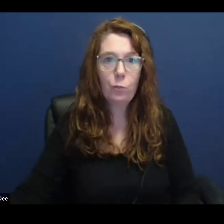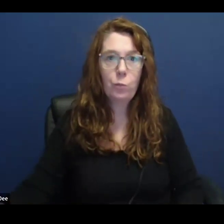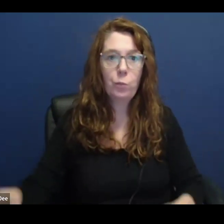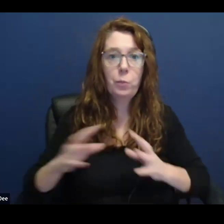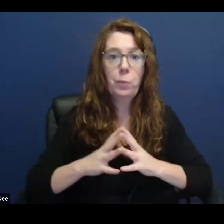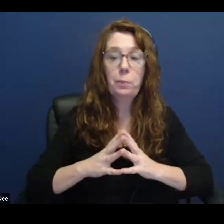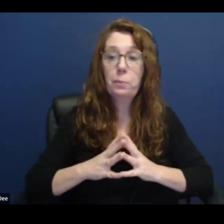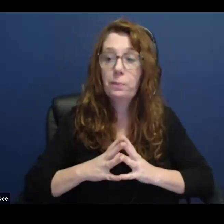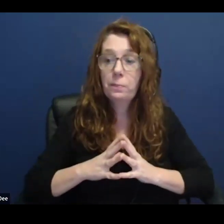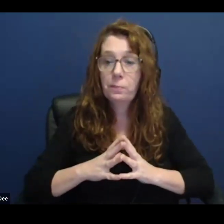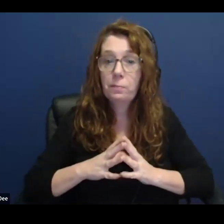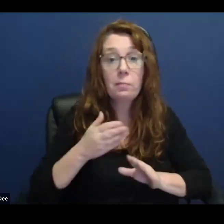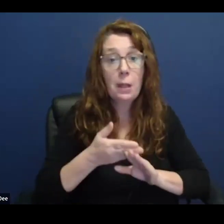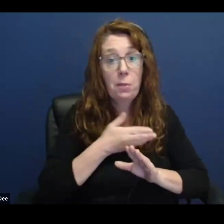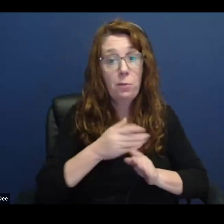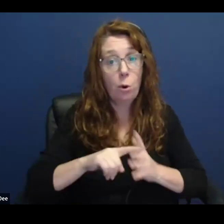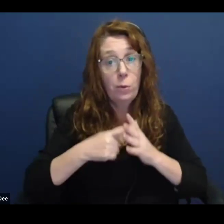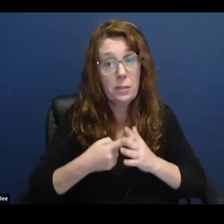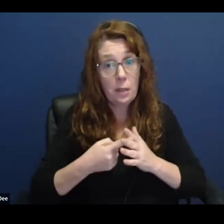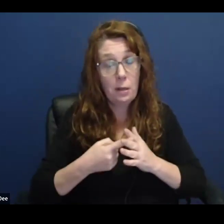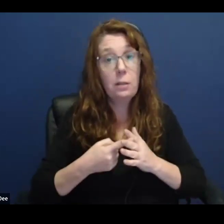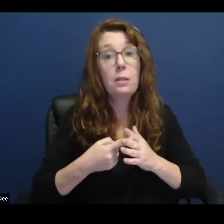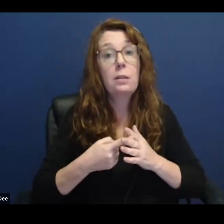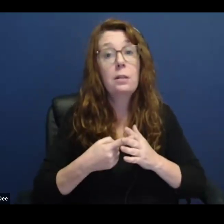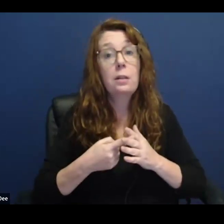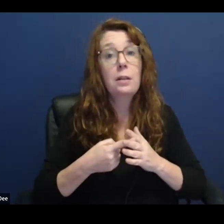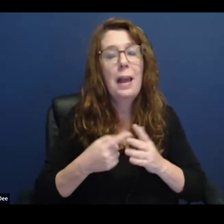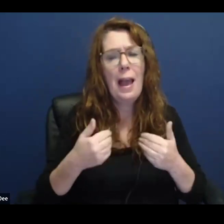before we begin with the topic for today's webinar, I had a couple of announcements that